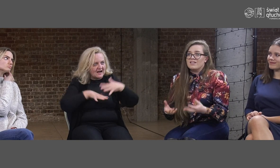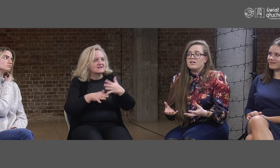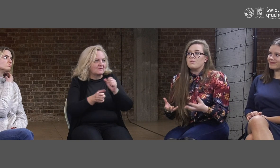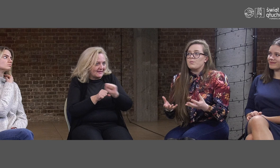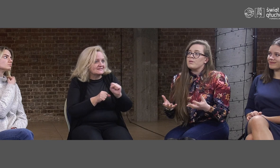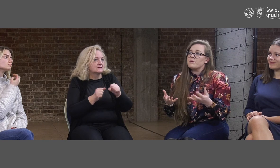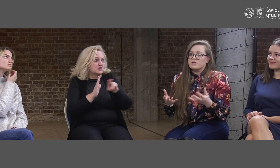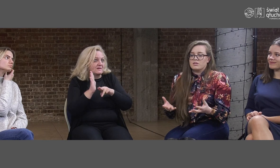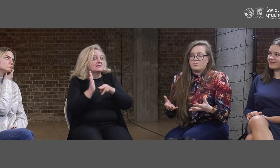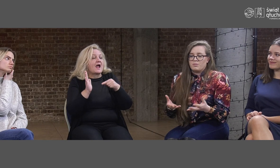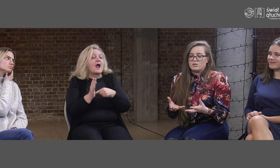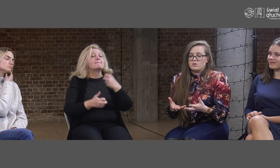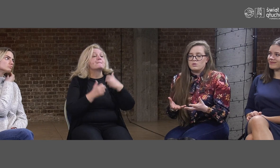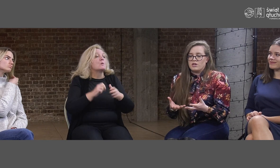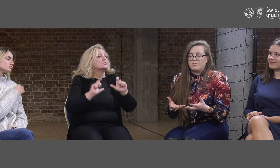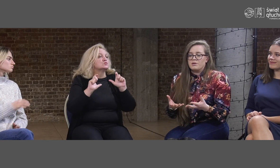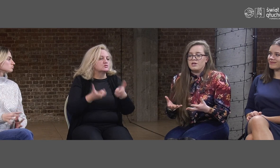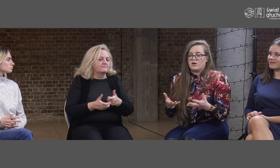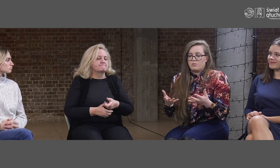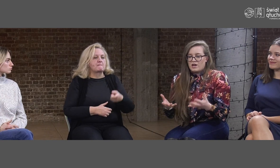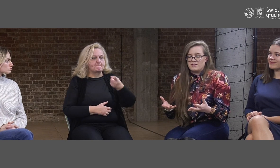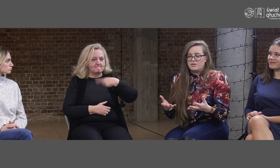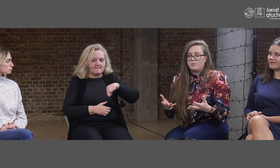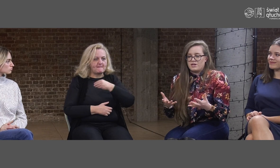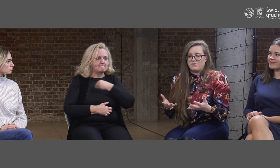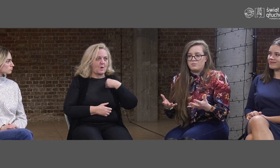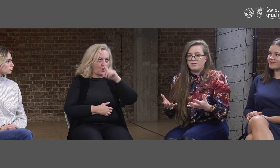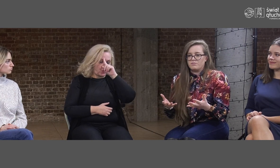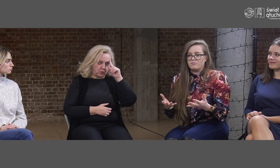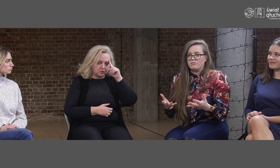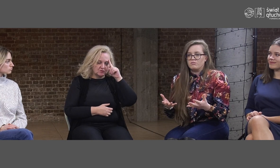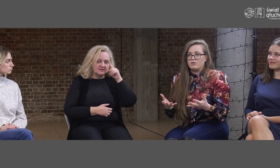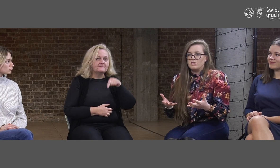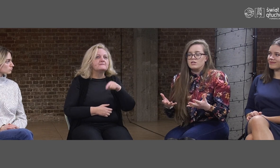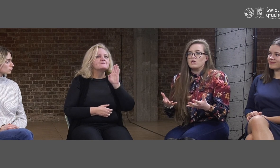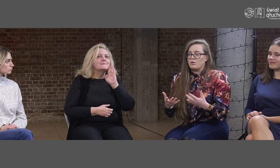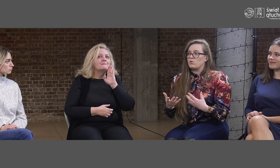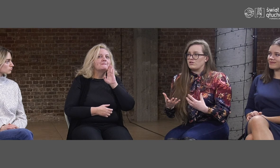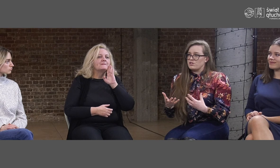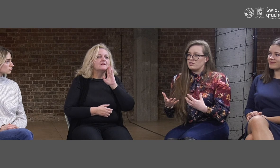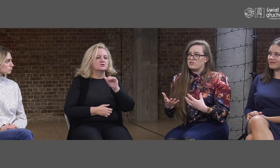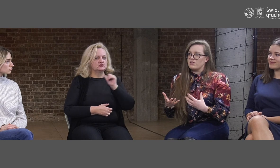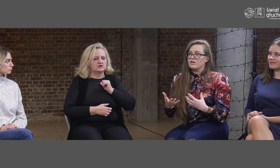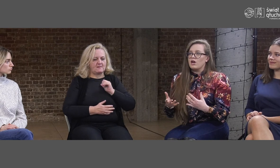And the problem is simply that we, as Poles are able to make life easier for ourselves.